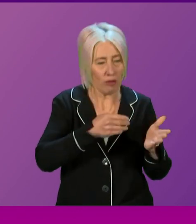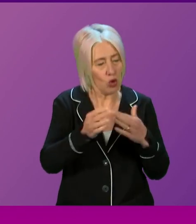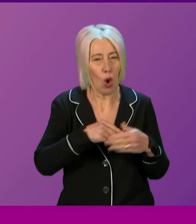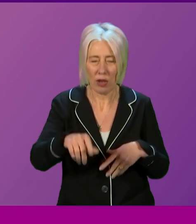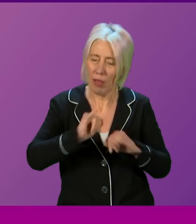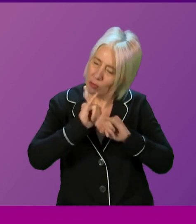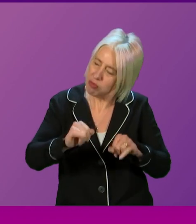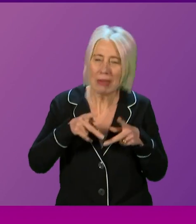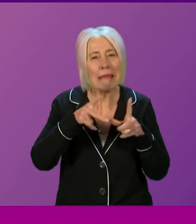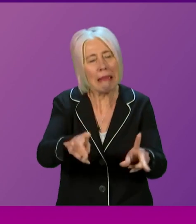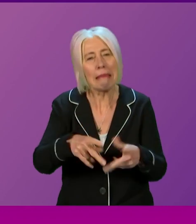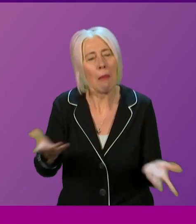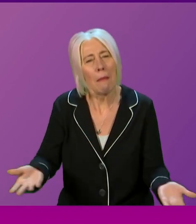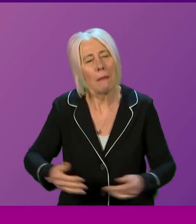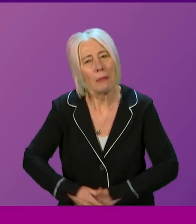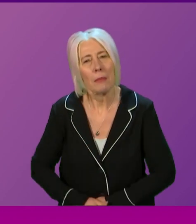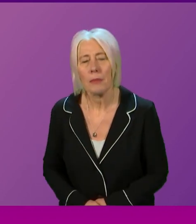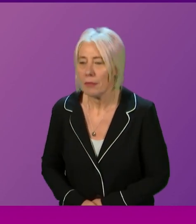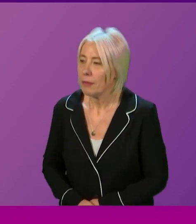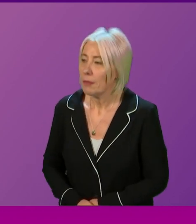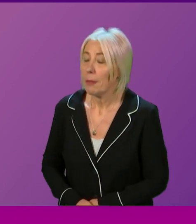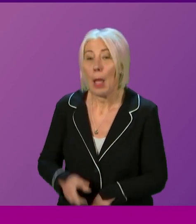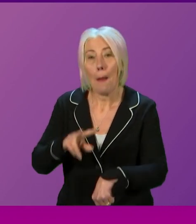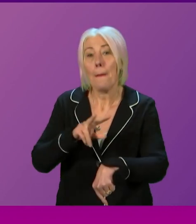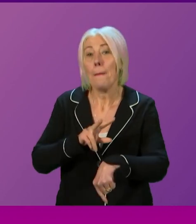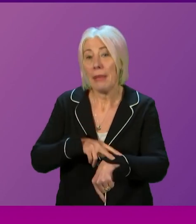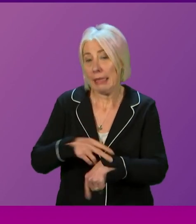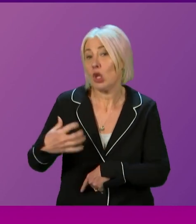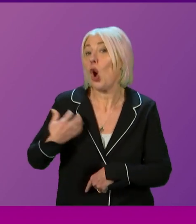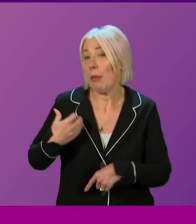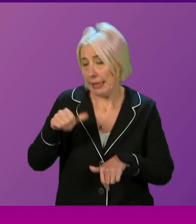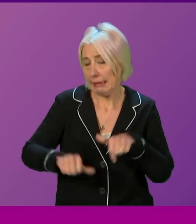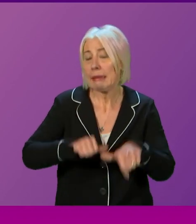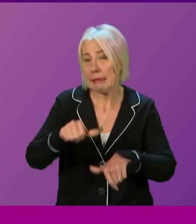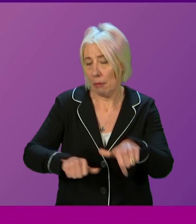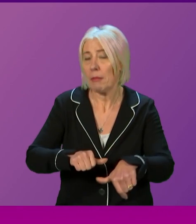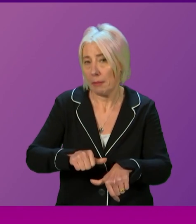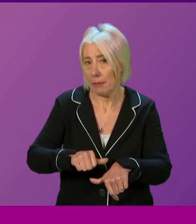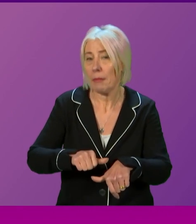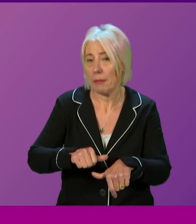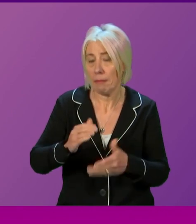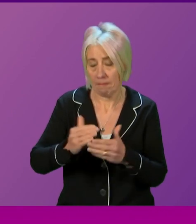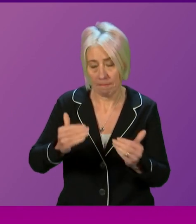On the police complaints system, we are, of course, taking forward recommendations from